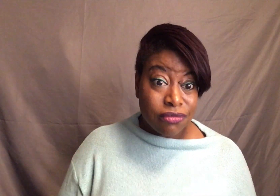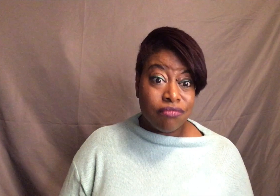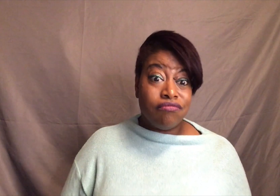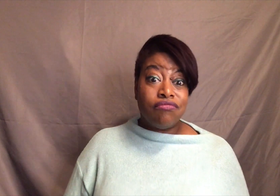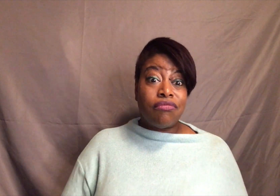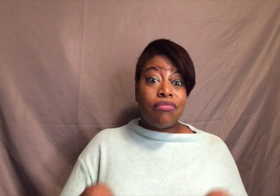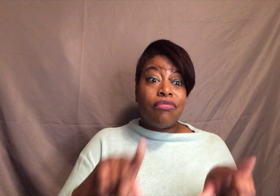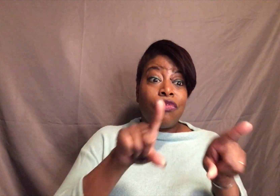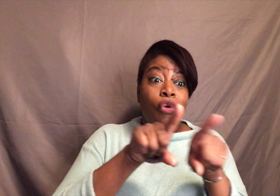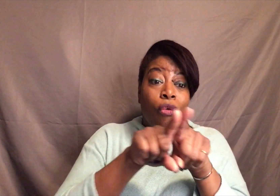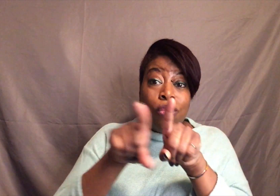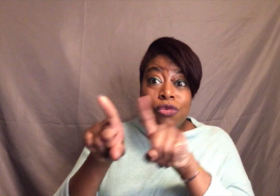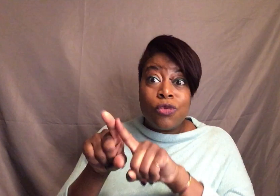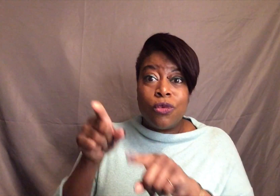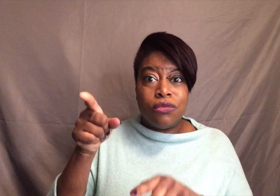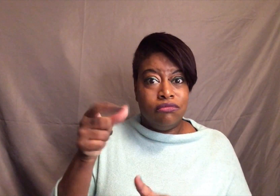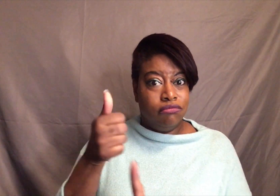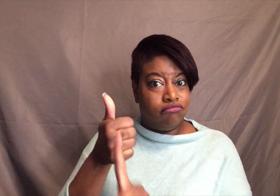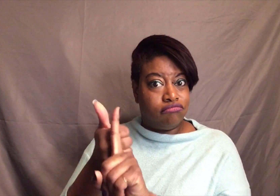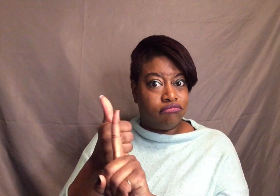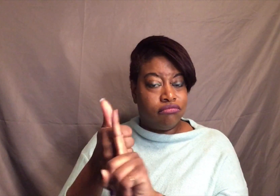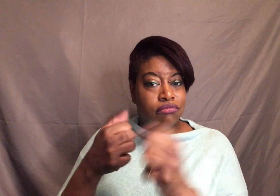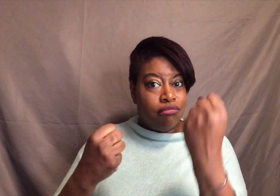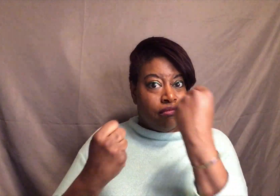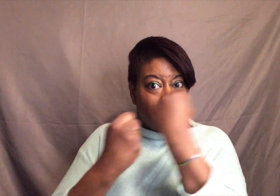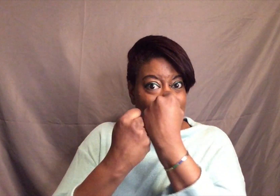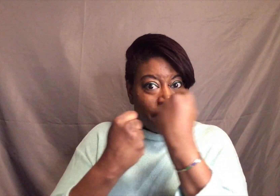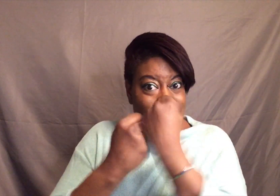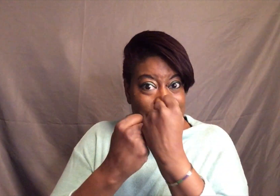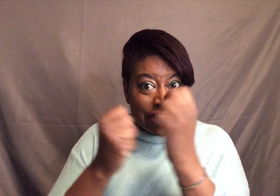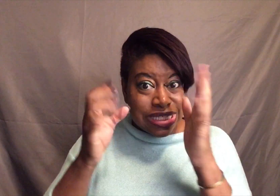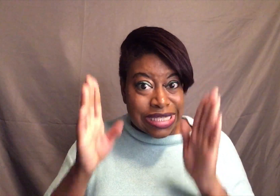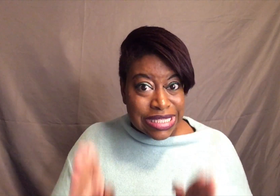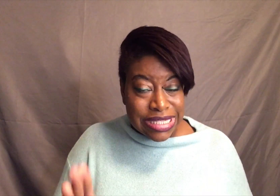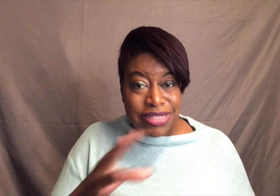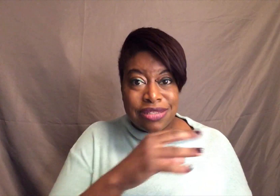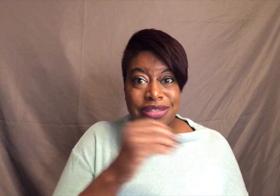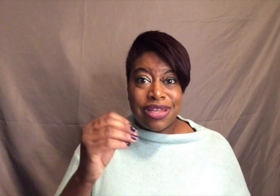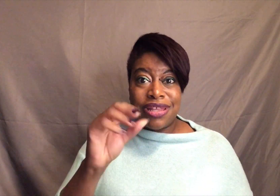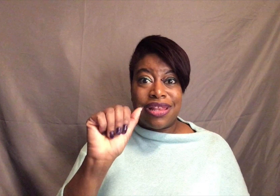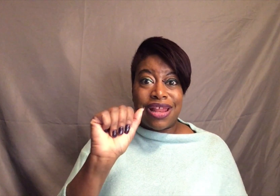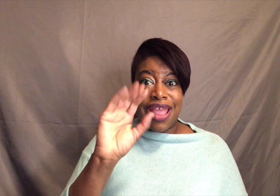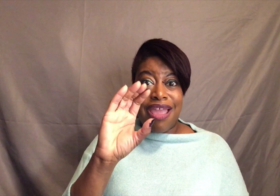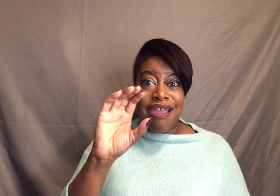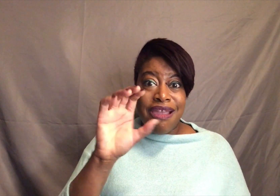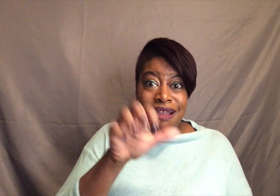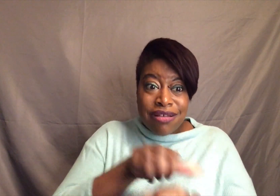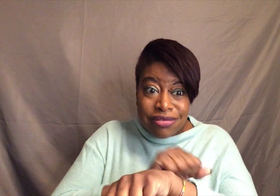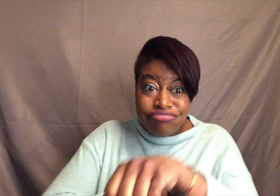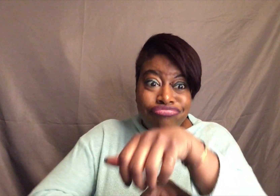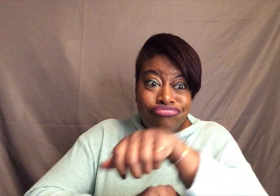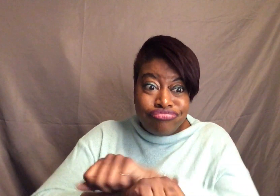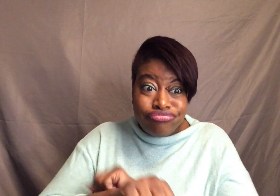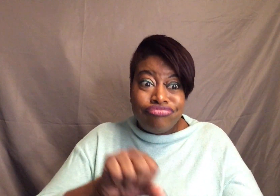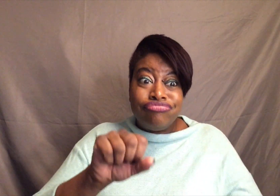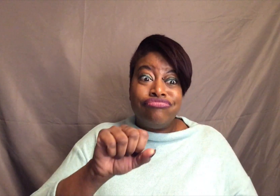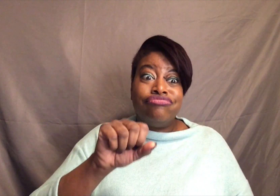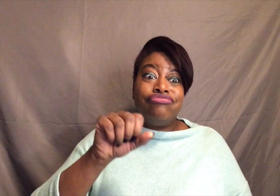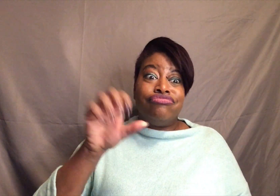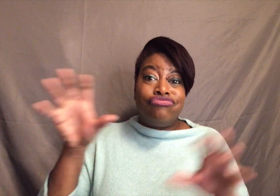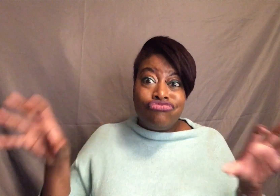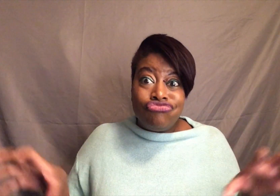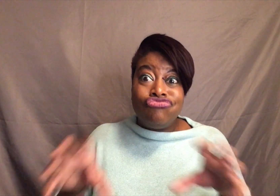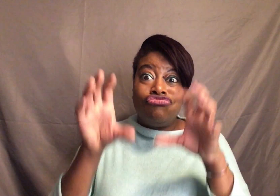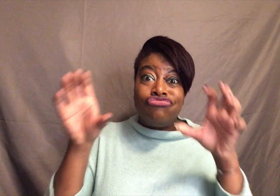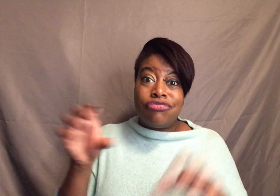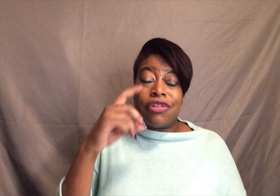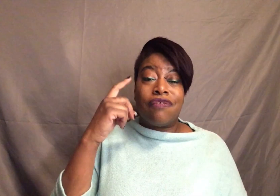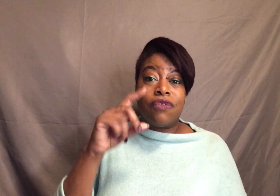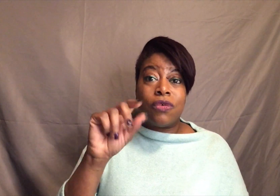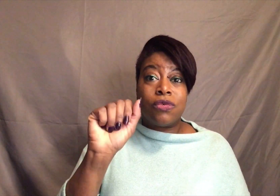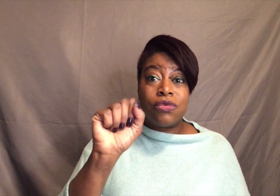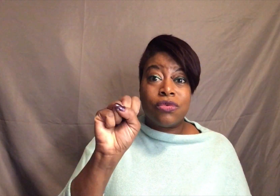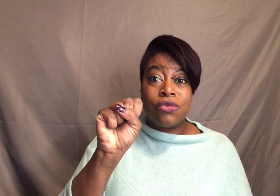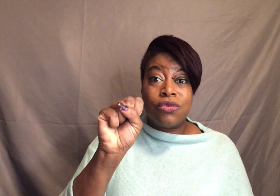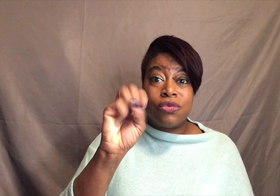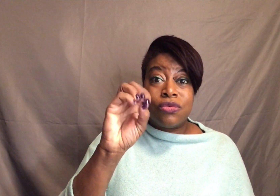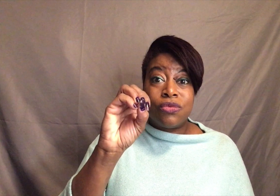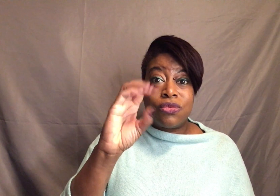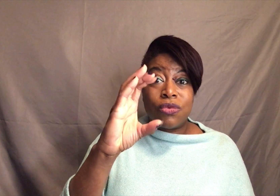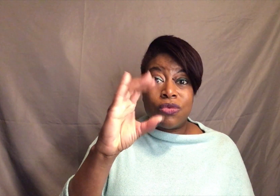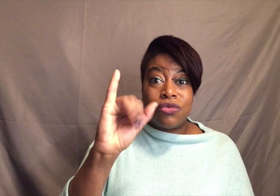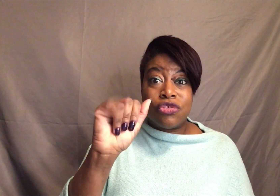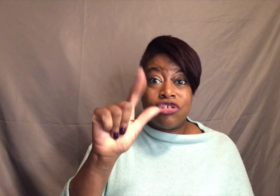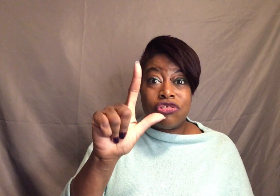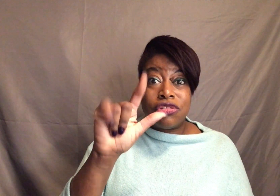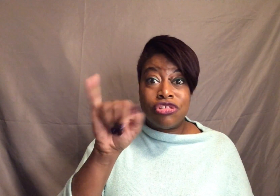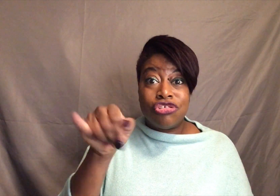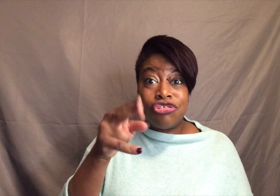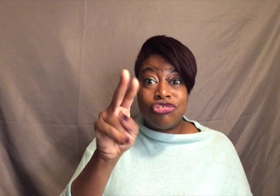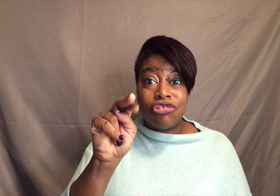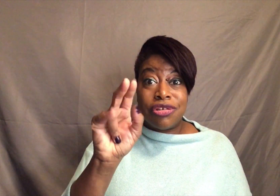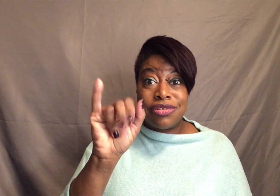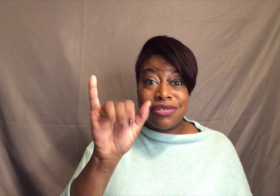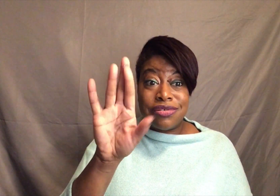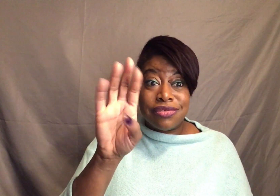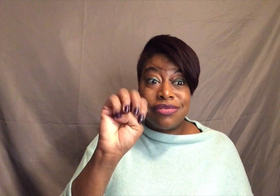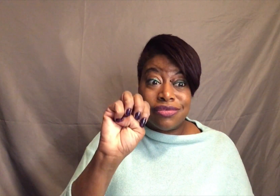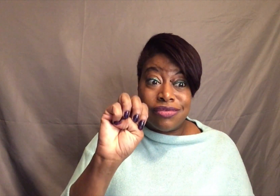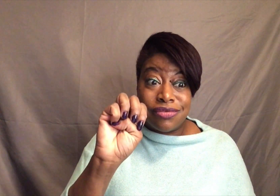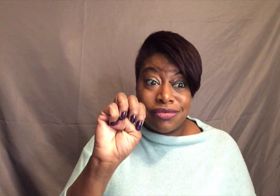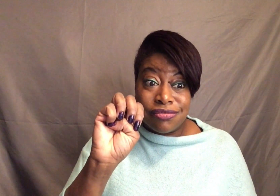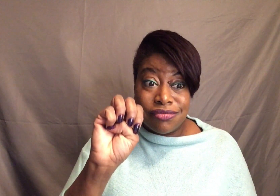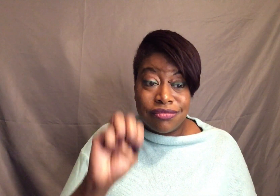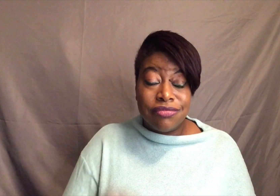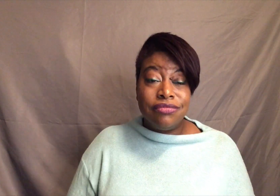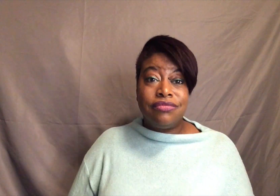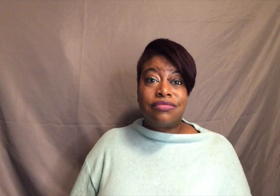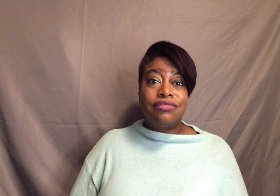she was an Educator, Advocate, Activist for social justice.